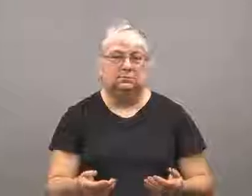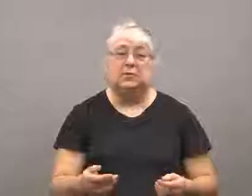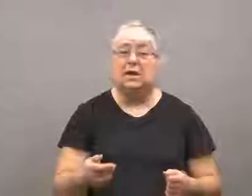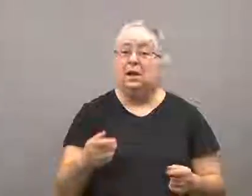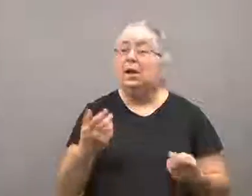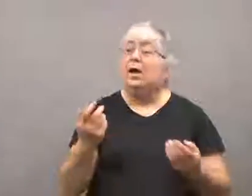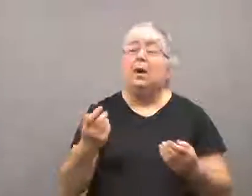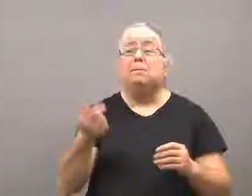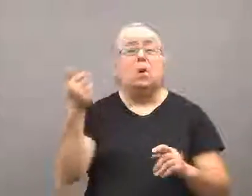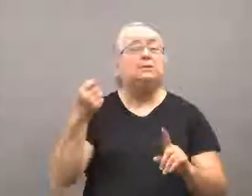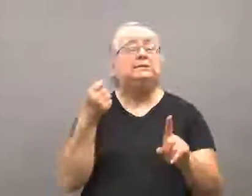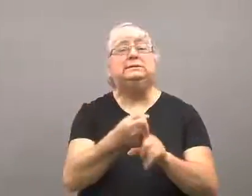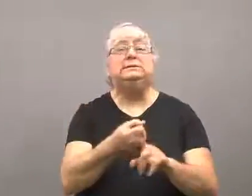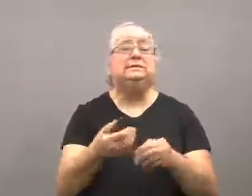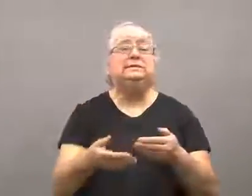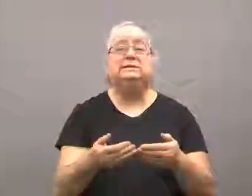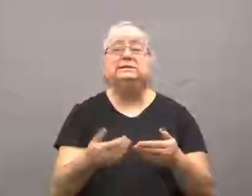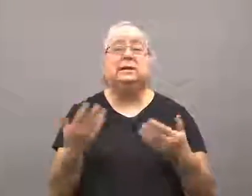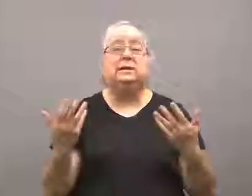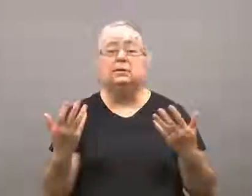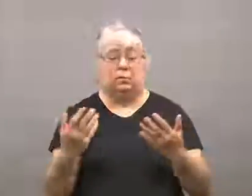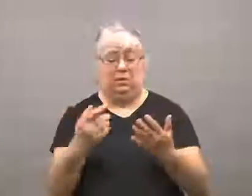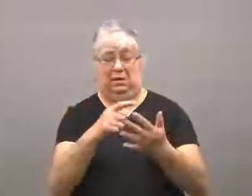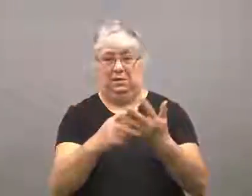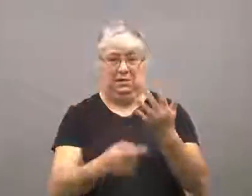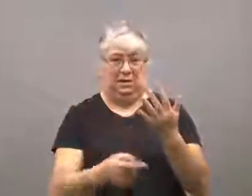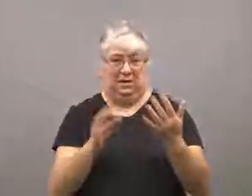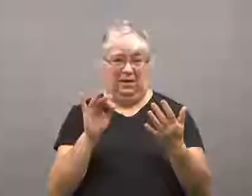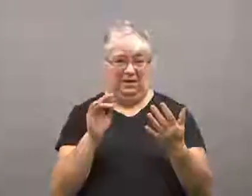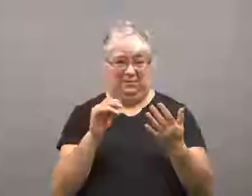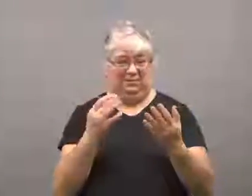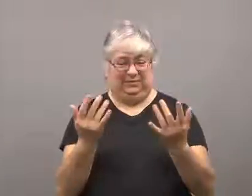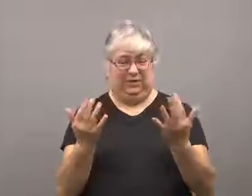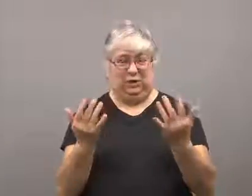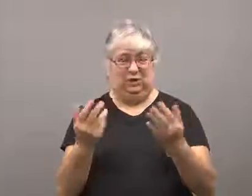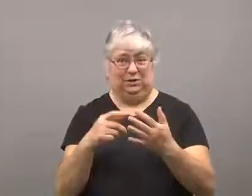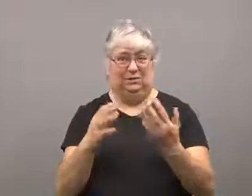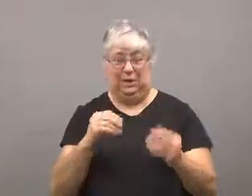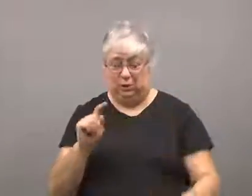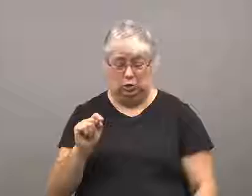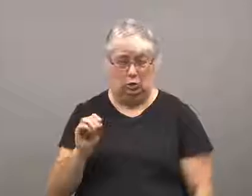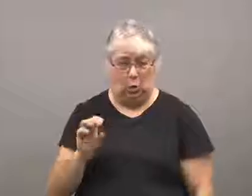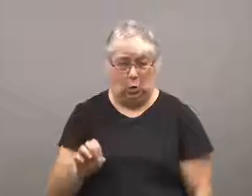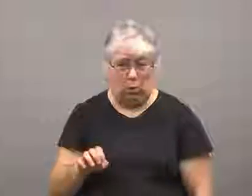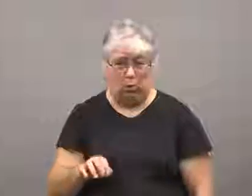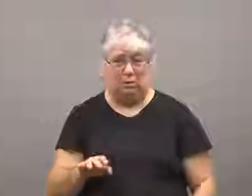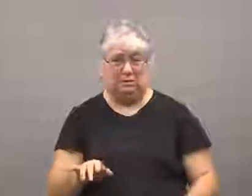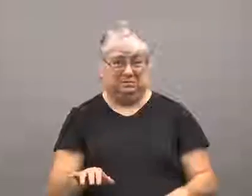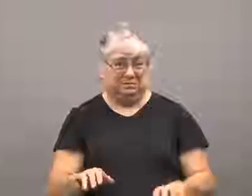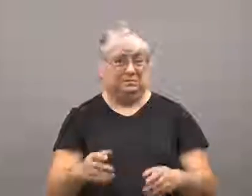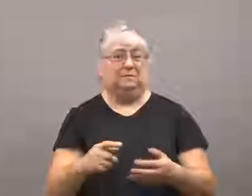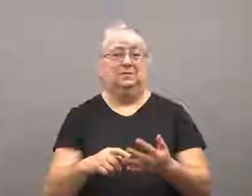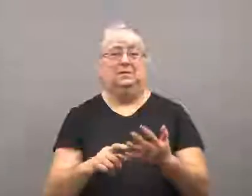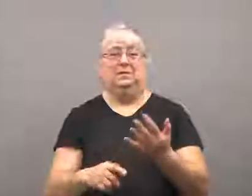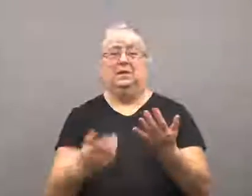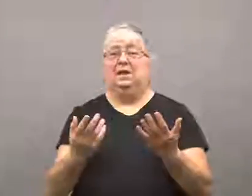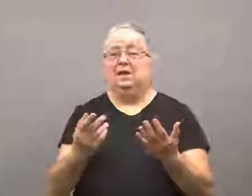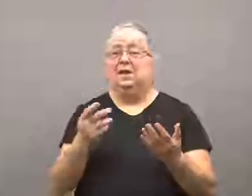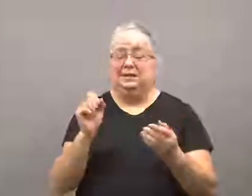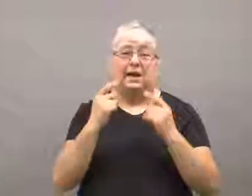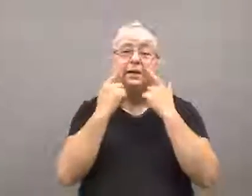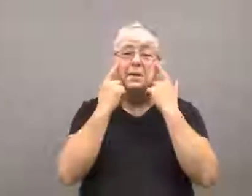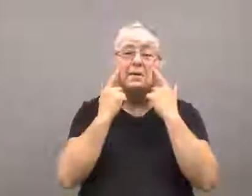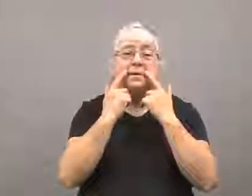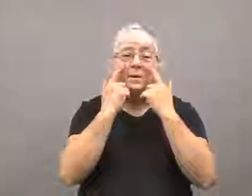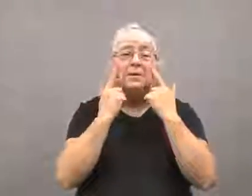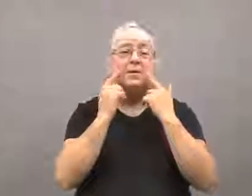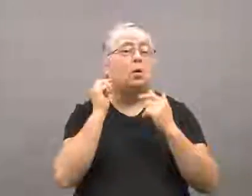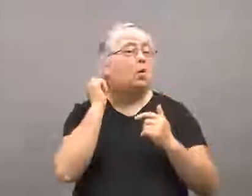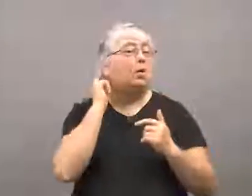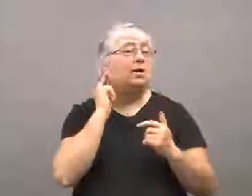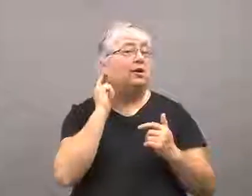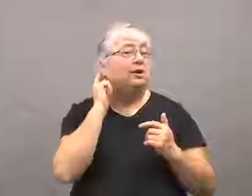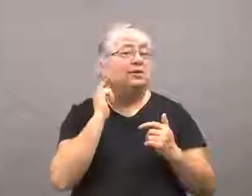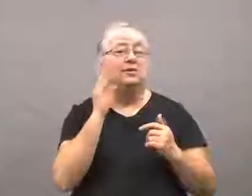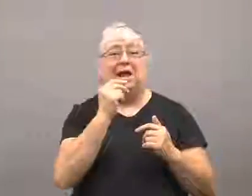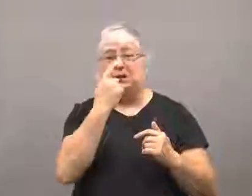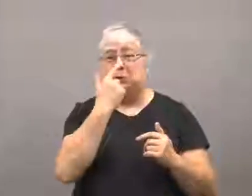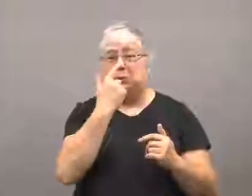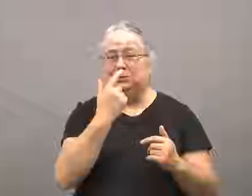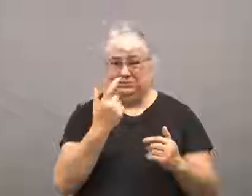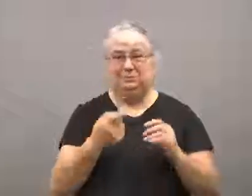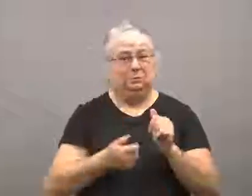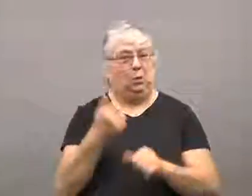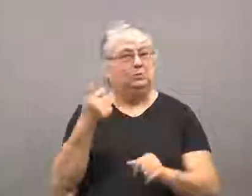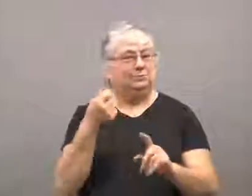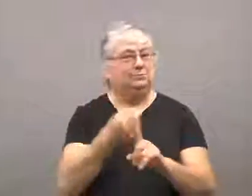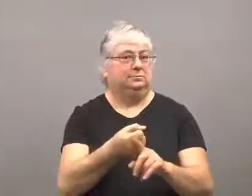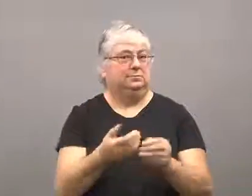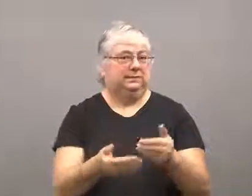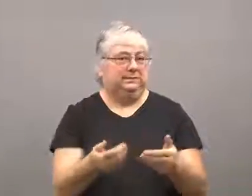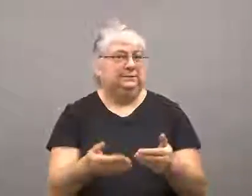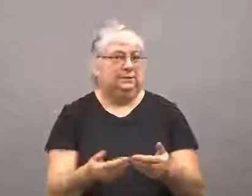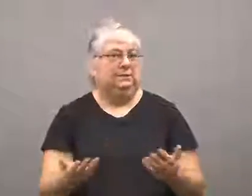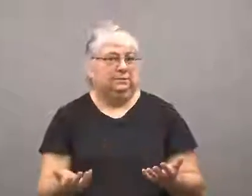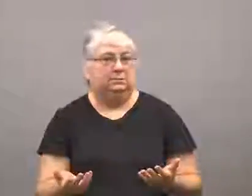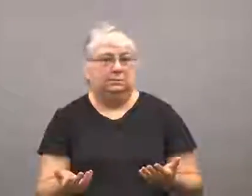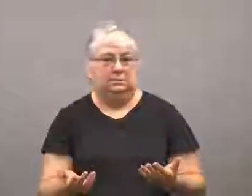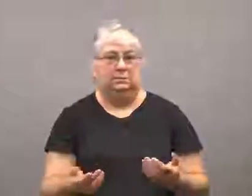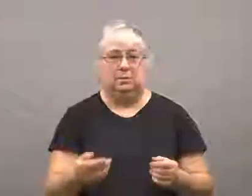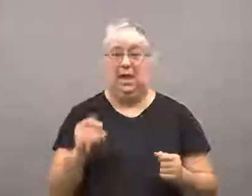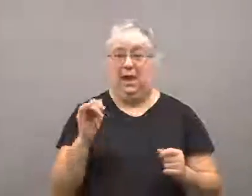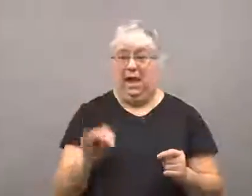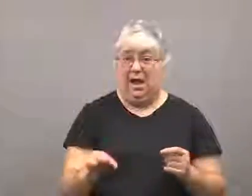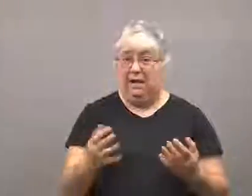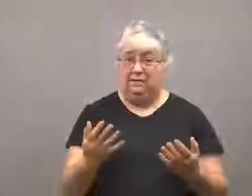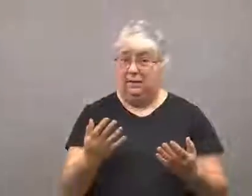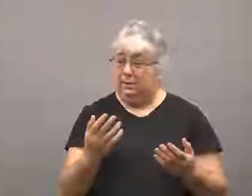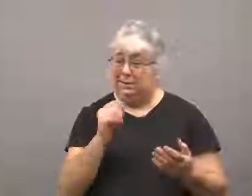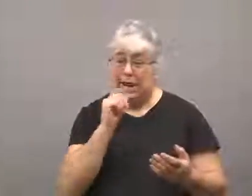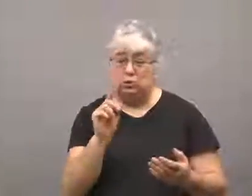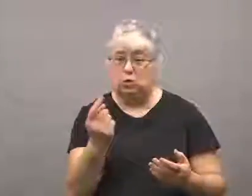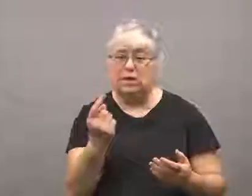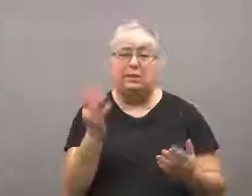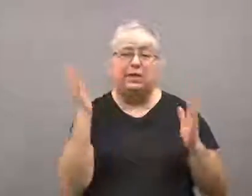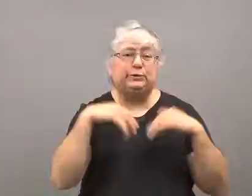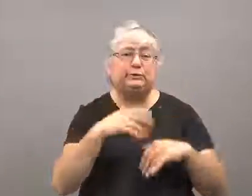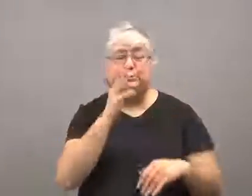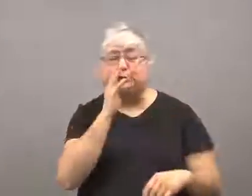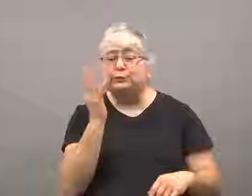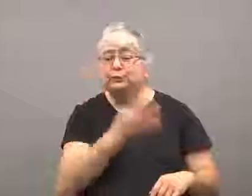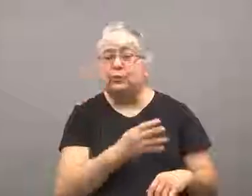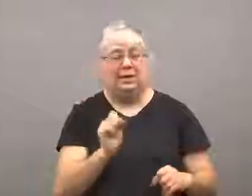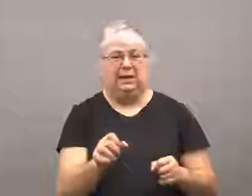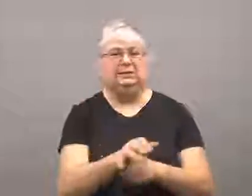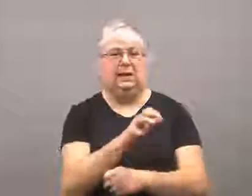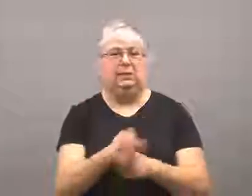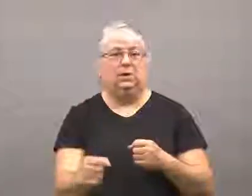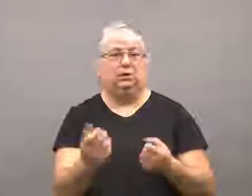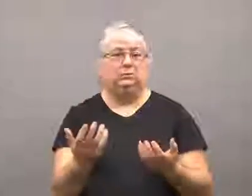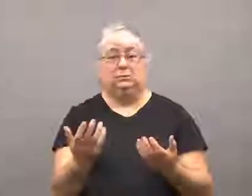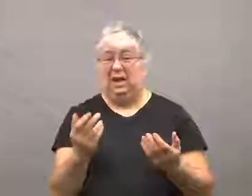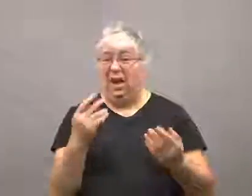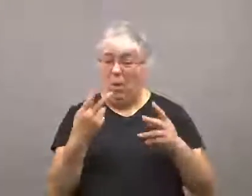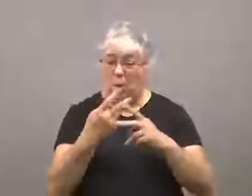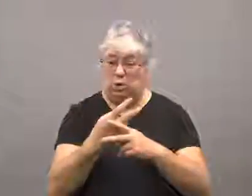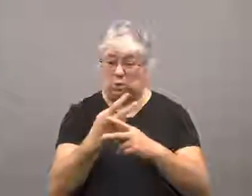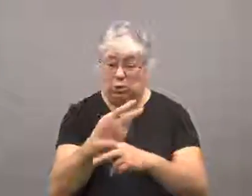Parts affected most are fingers, toes, cheeks, earlobes and the nose.